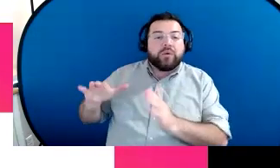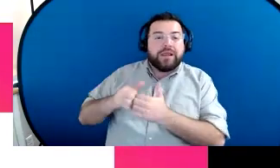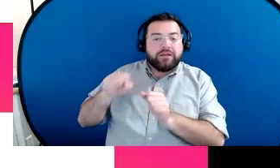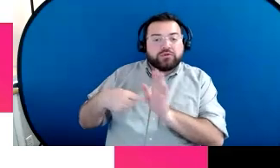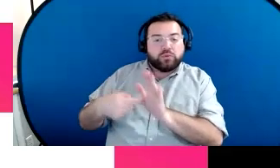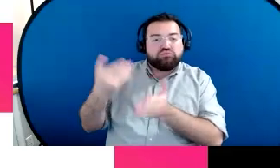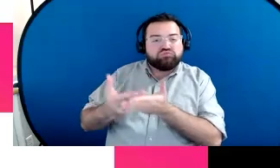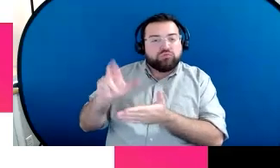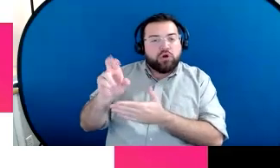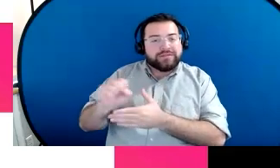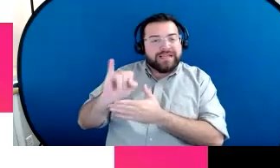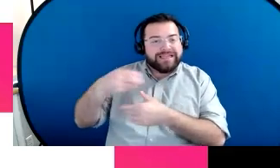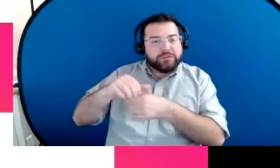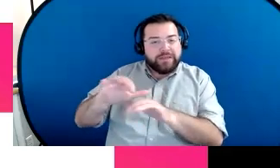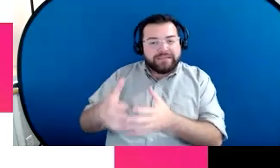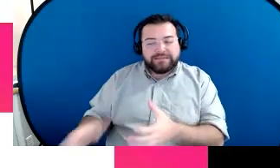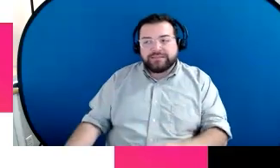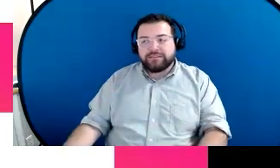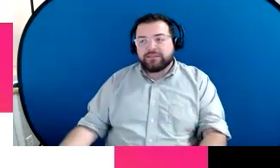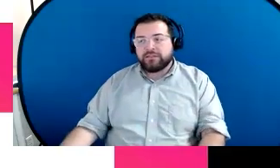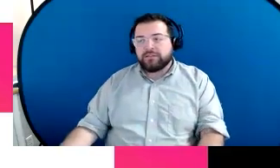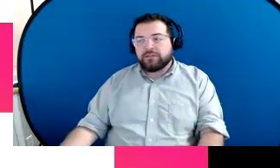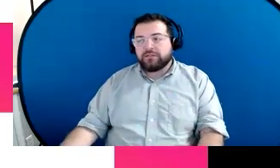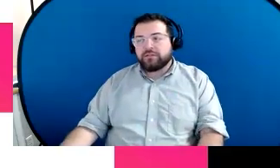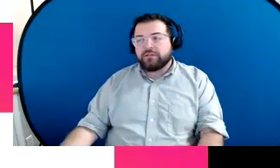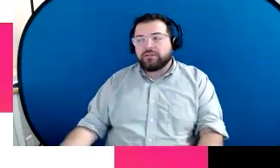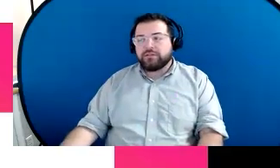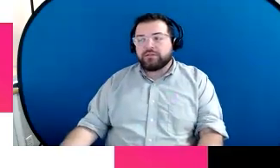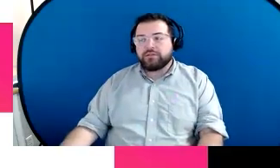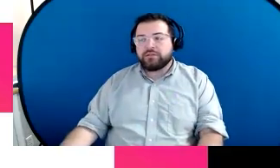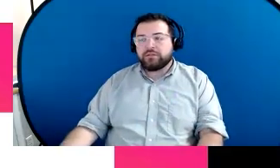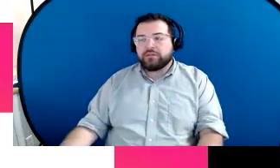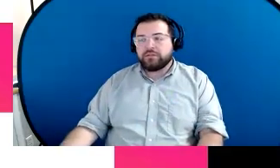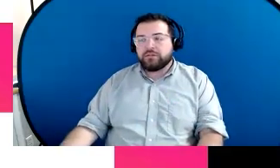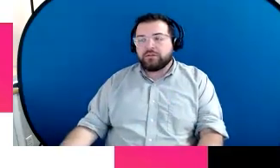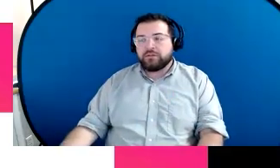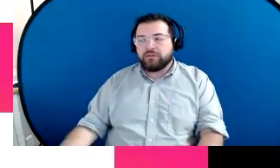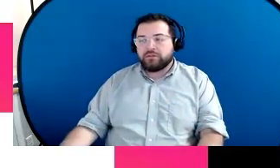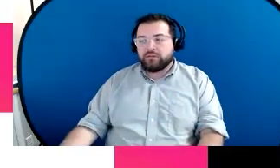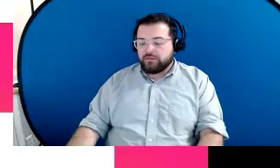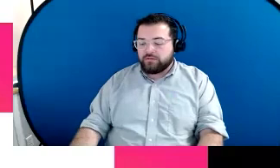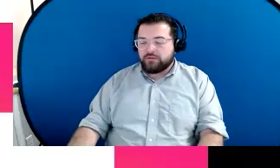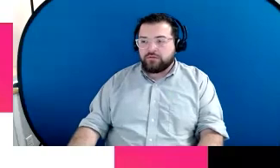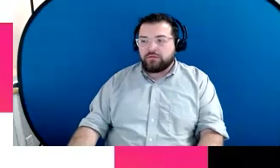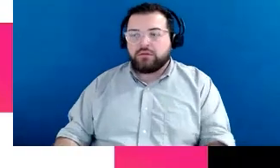And so, again, it's saying that, oh, no, no, you can't use any videos at all. You still can if it's relevant.